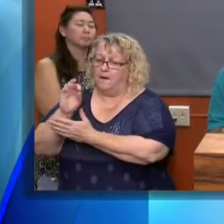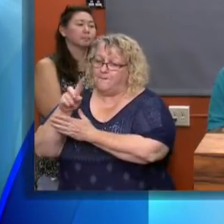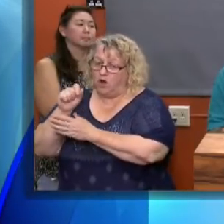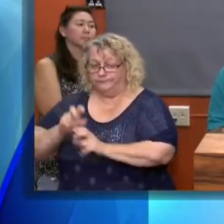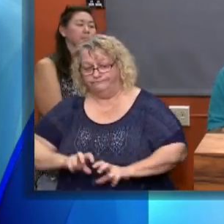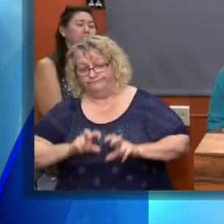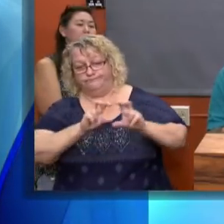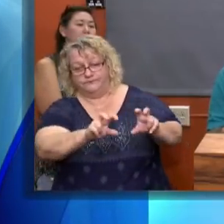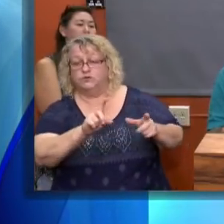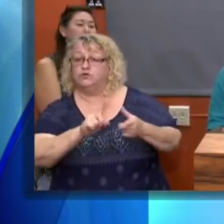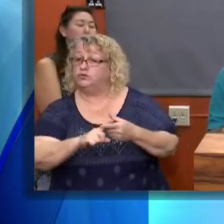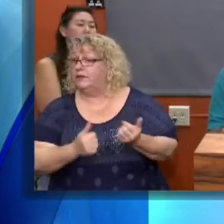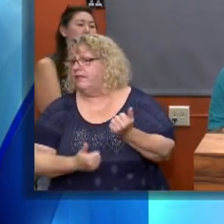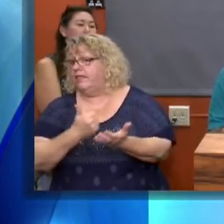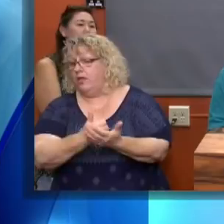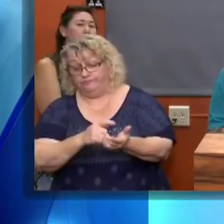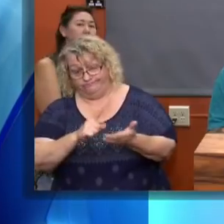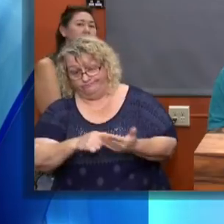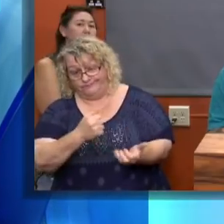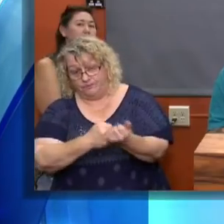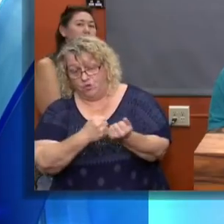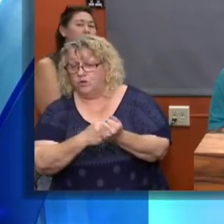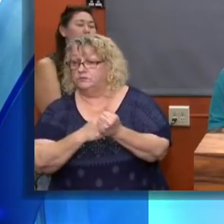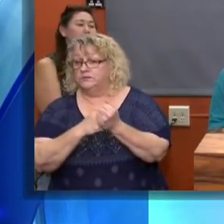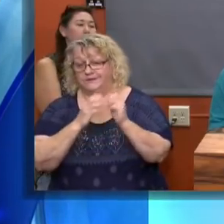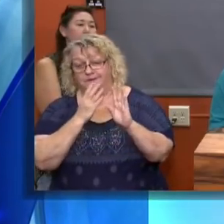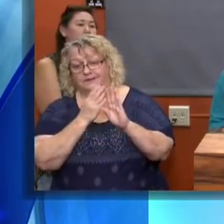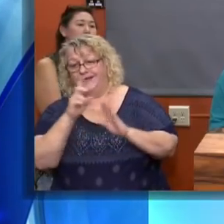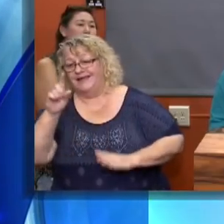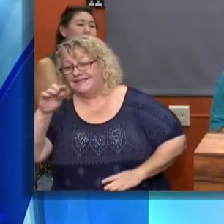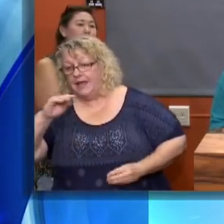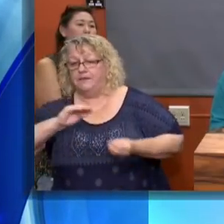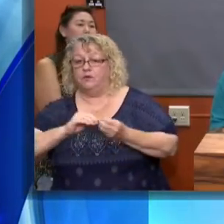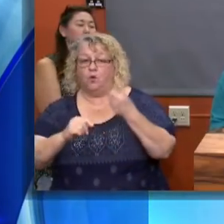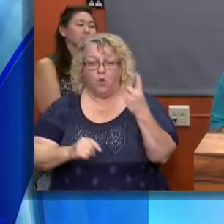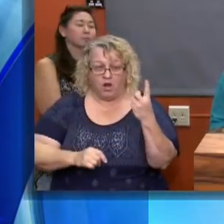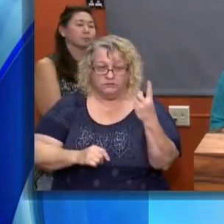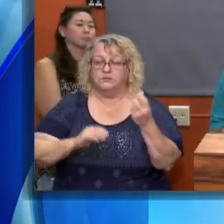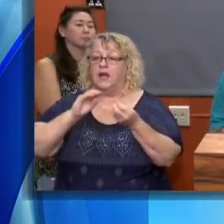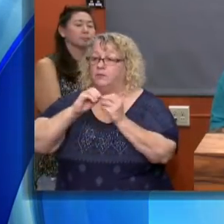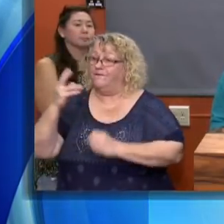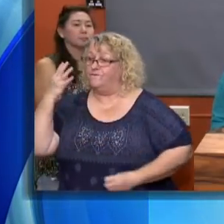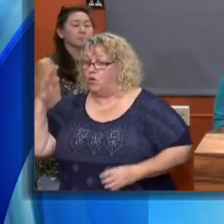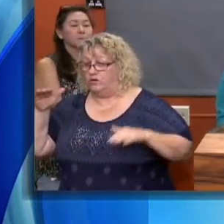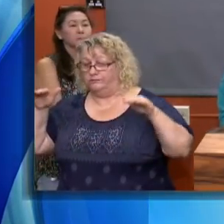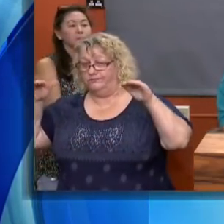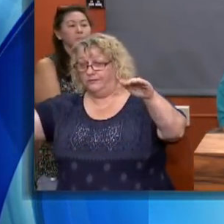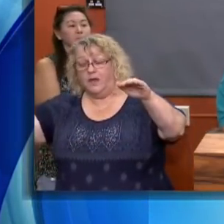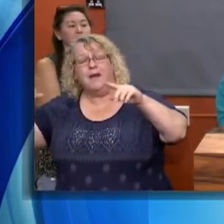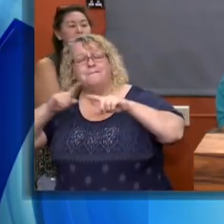REVENUE BONDS FOR US TO IMPROVE, TO USE AS AN OPTION TO IMPROVE FINANCE IMPROVEMENT